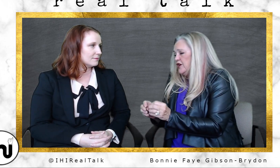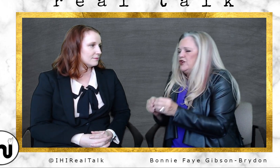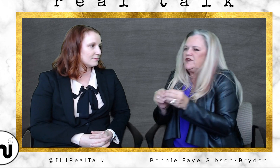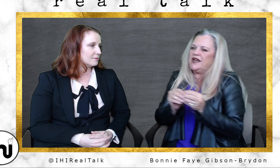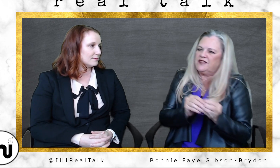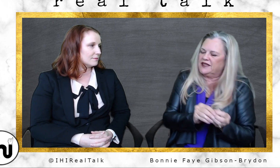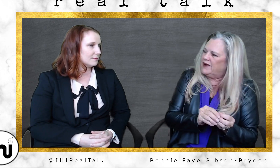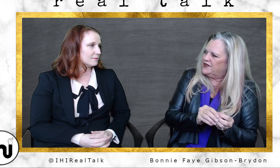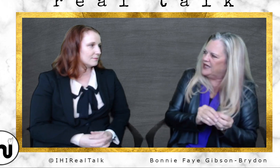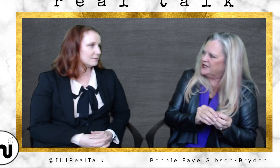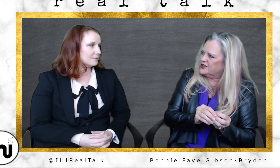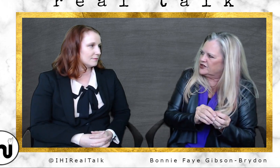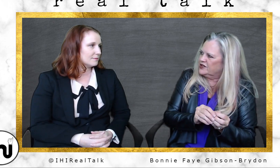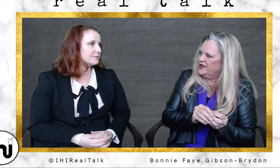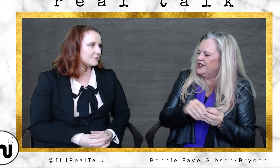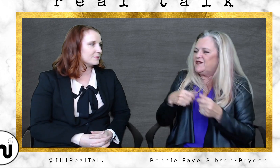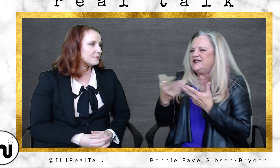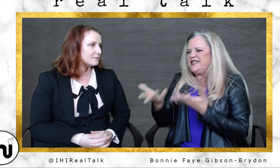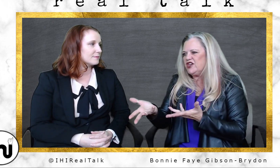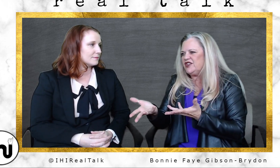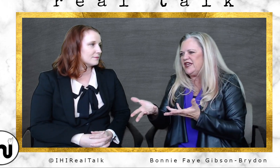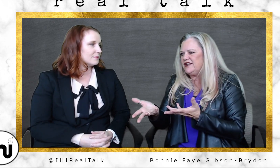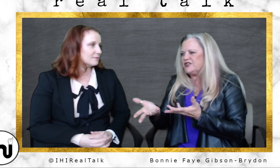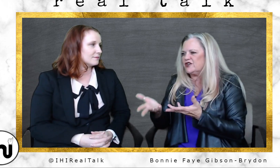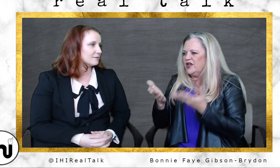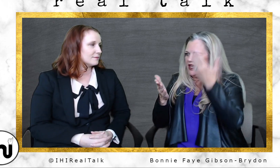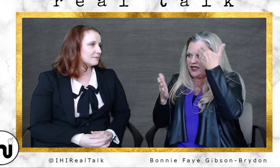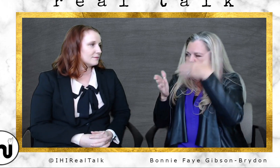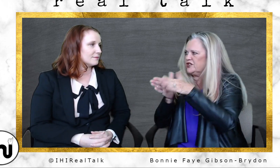you've got to think about the answer. If I tell you the answer, they could just